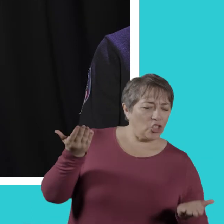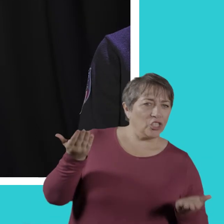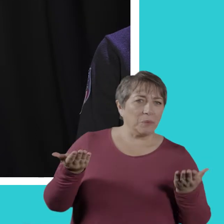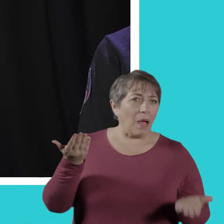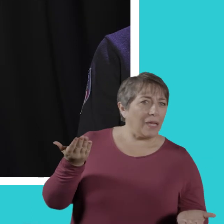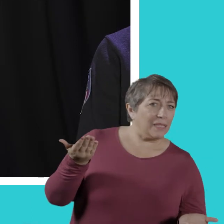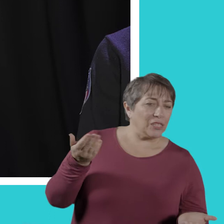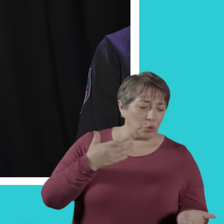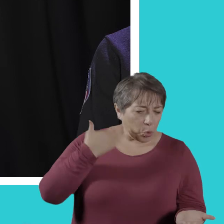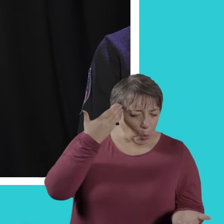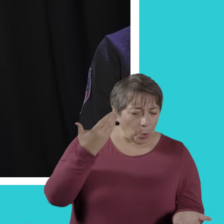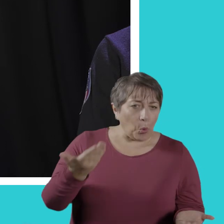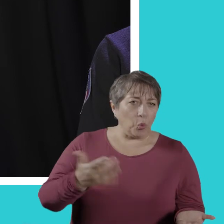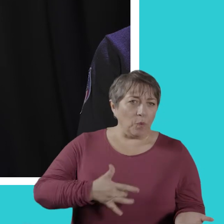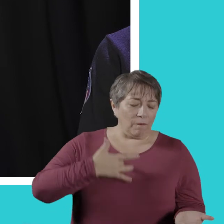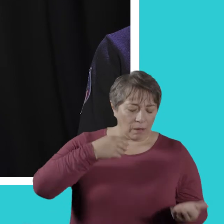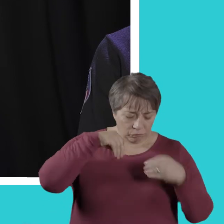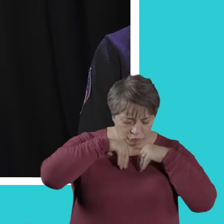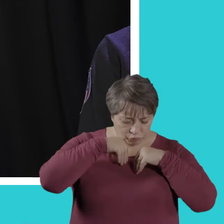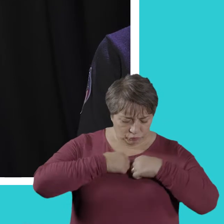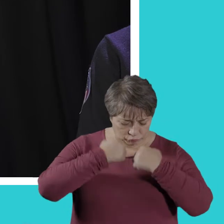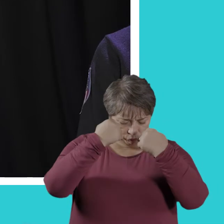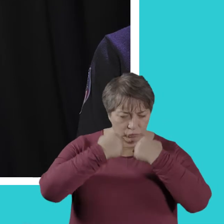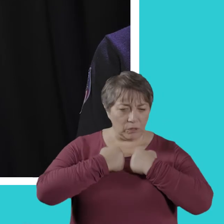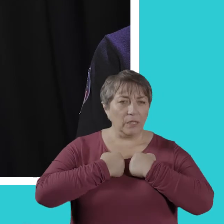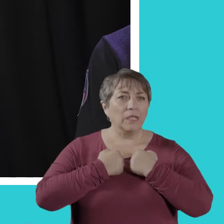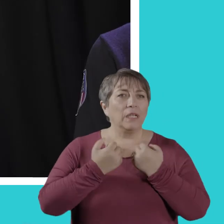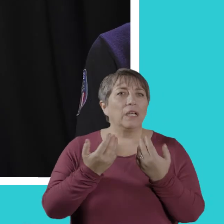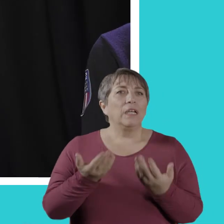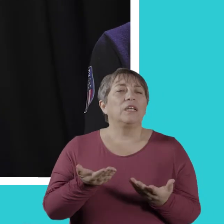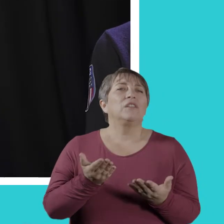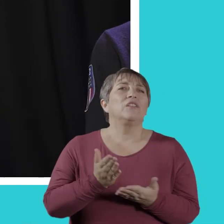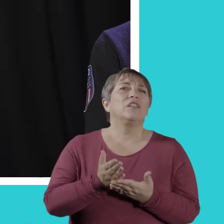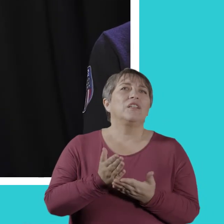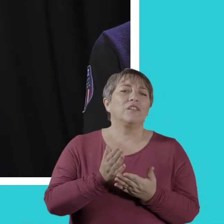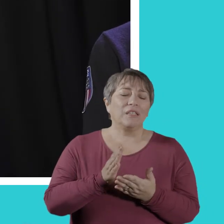I want to say really if we talk about it in a racialiced context. But there's no place for